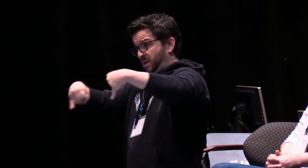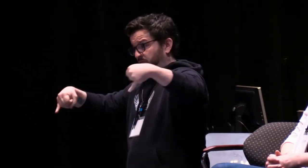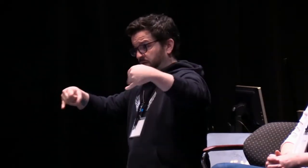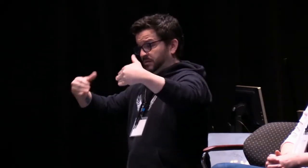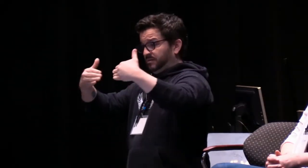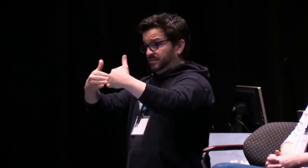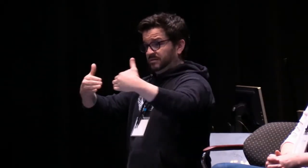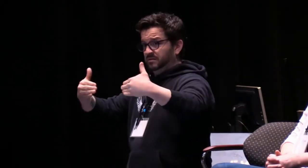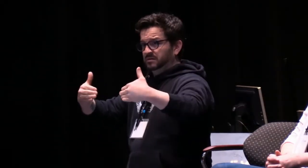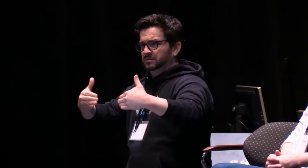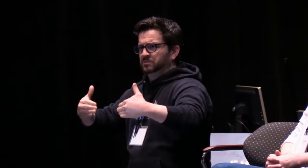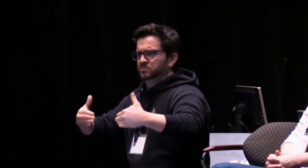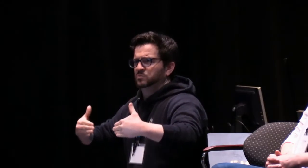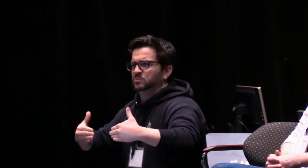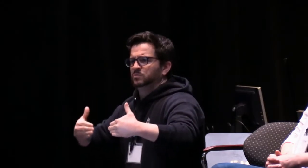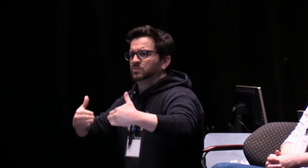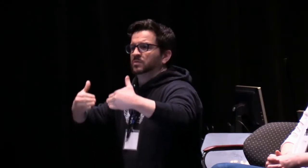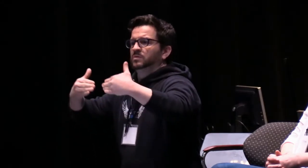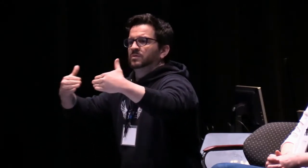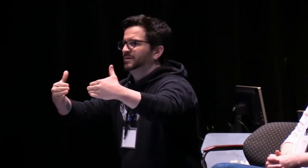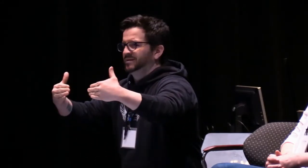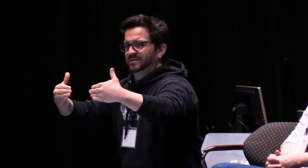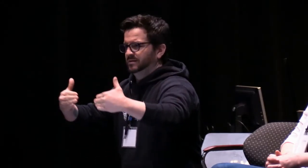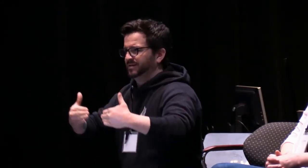That boundary, that zone of proximal development